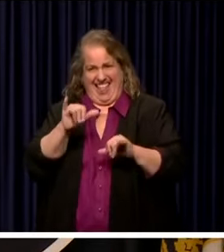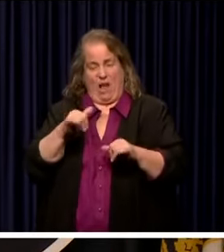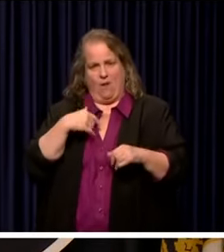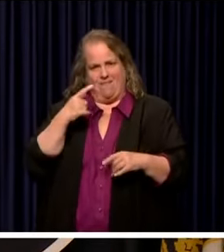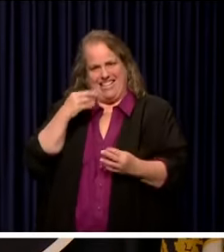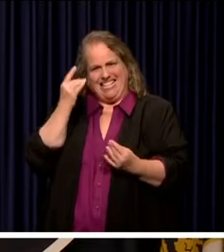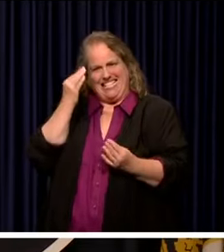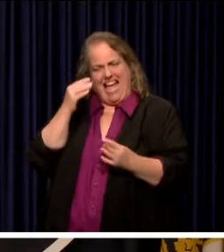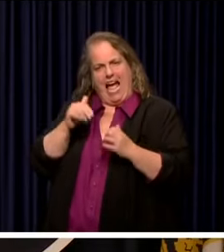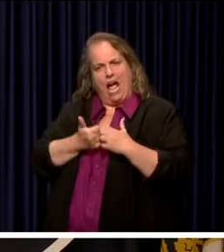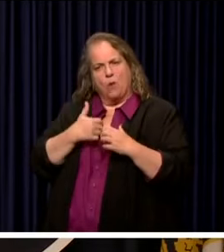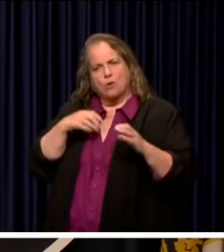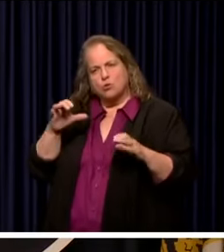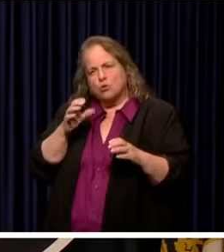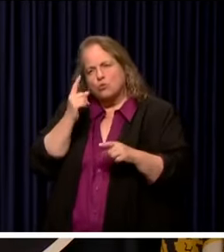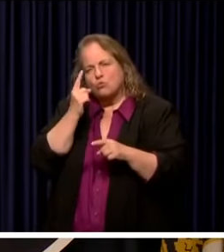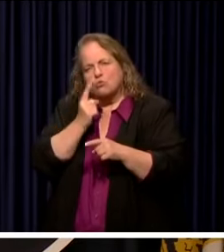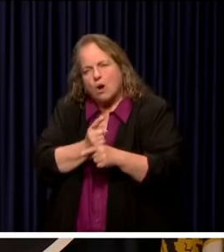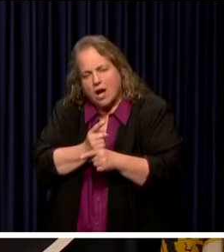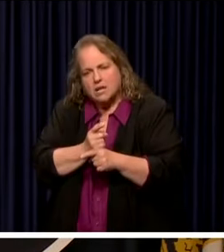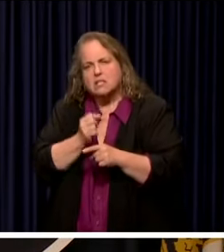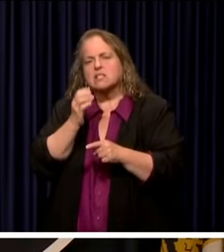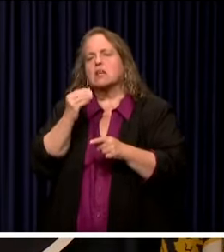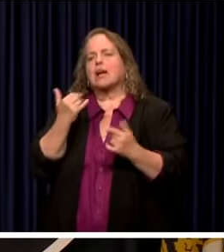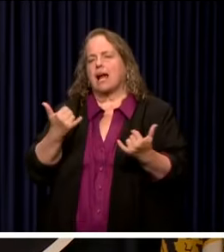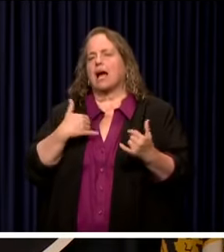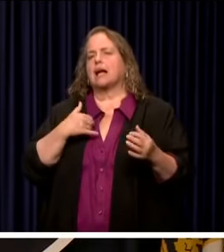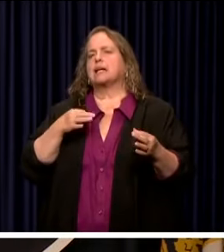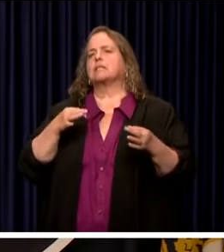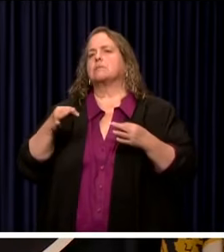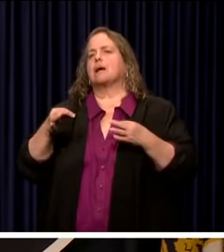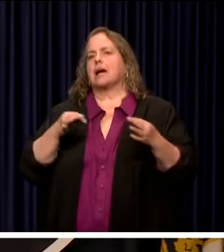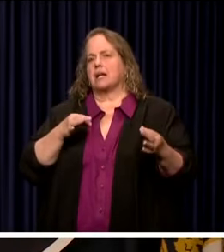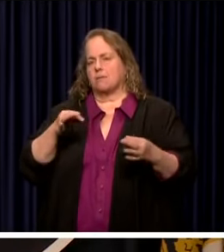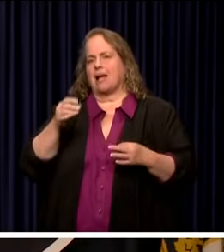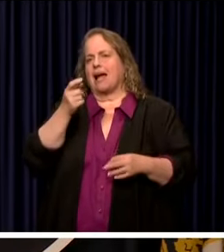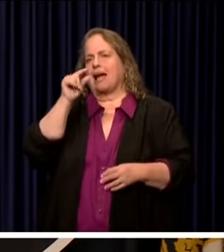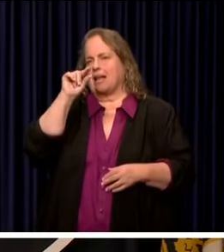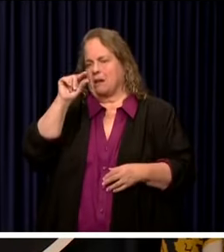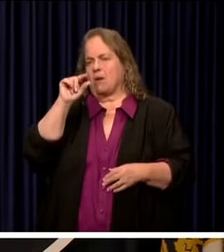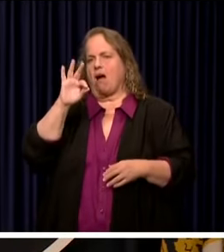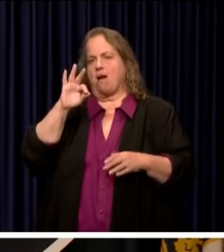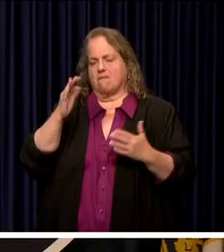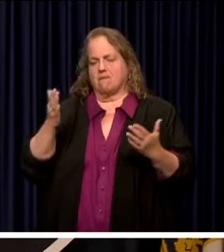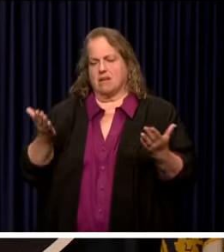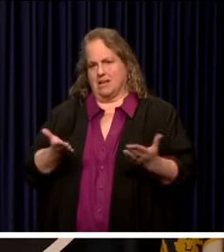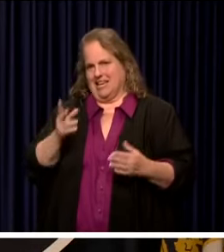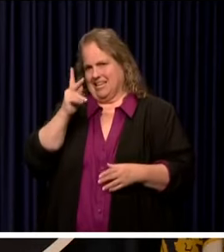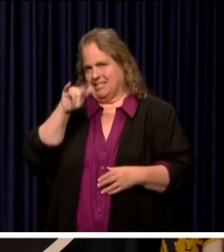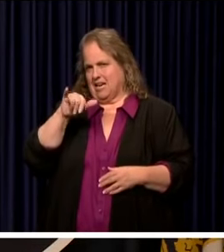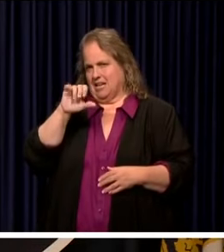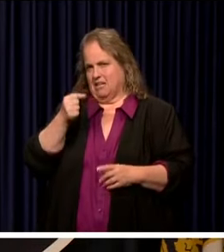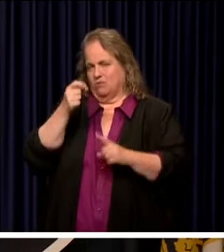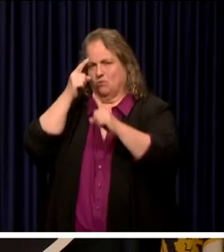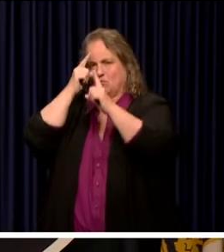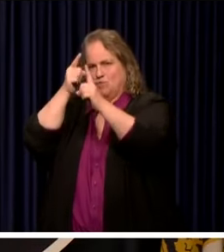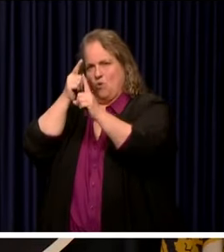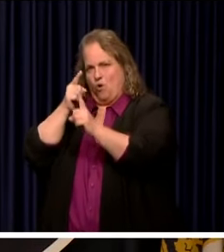APPEARS THAT WE'RE NOT ON THE INCLINE YET, EITHER, THAT WE